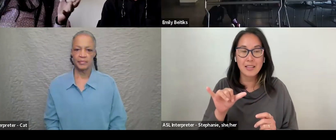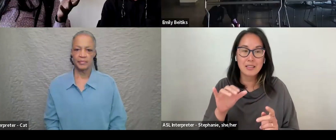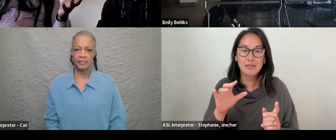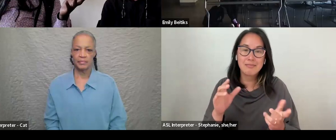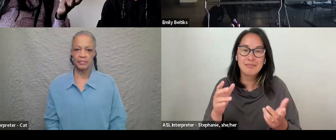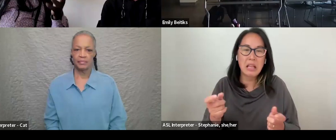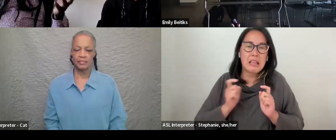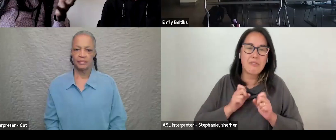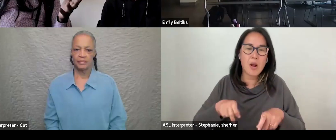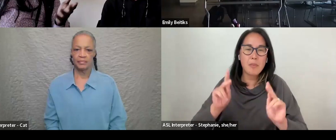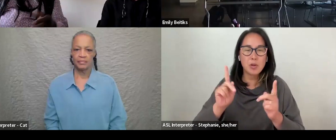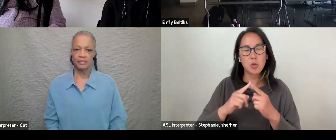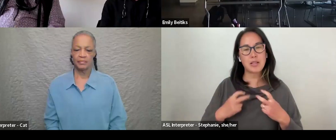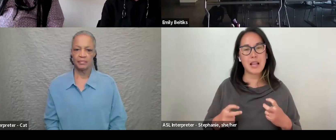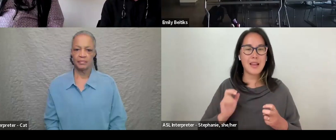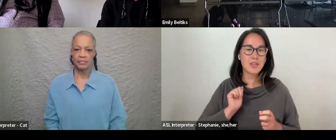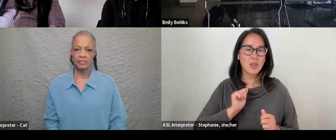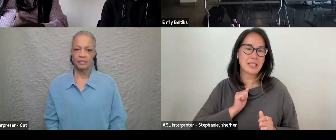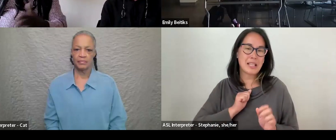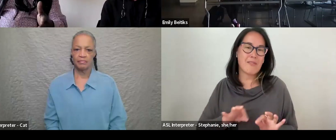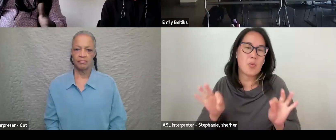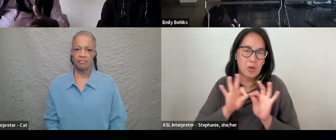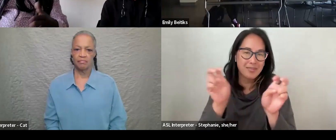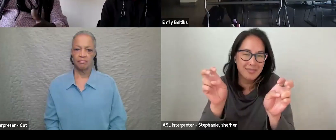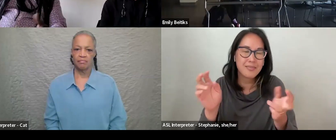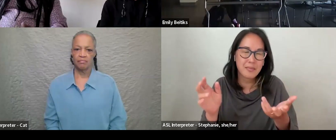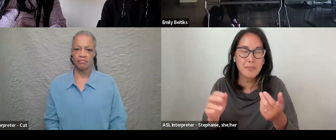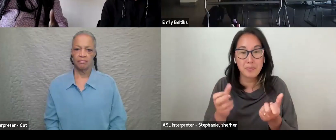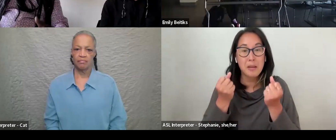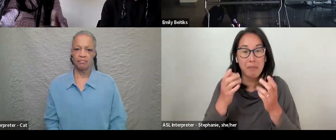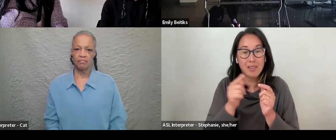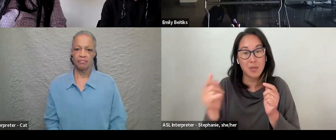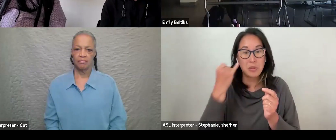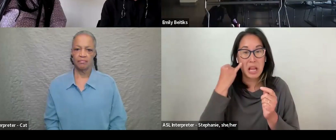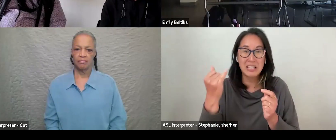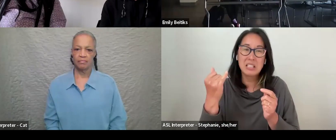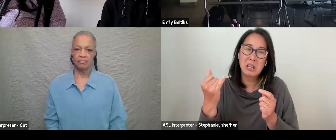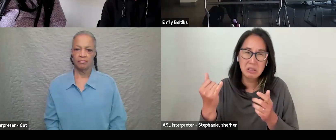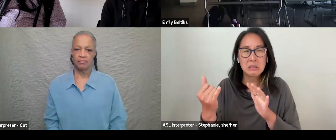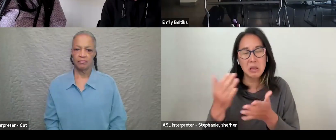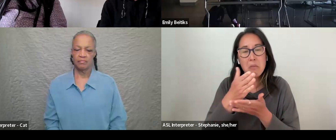So it's to assess our self-worth for lack of a better word. Now, many of those ideas are rooted in a construct. Let's be clear about that.